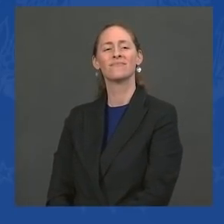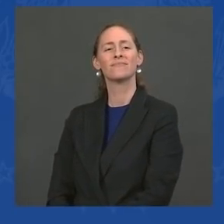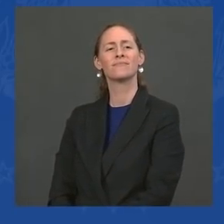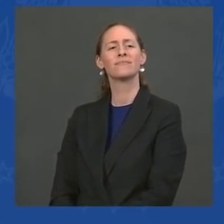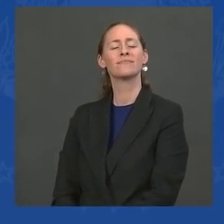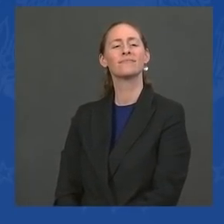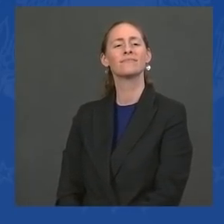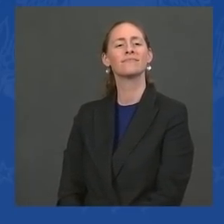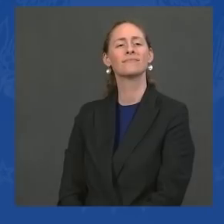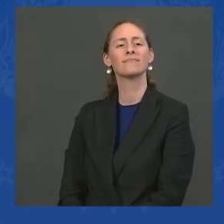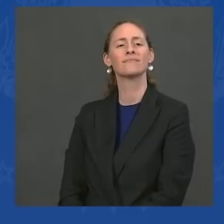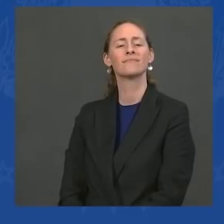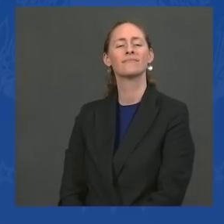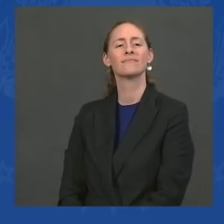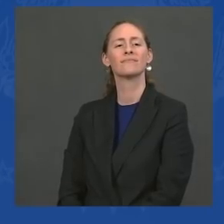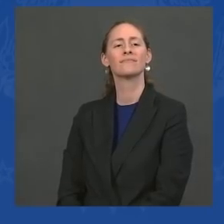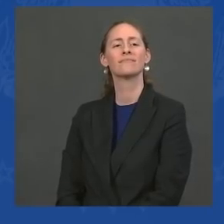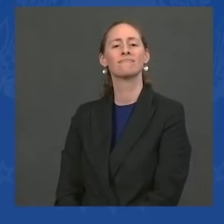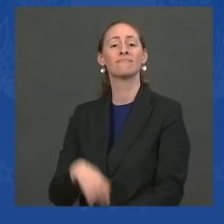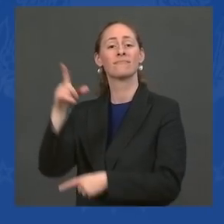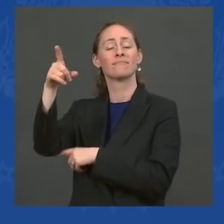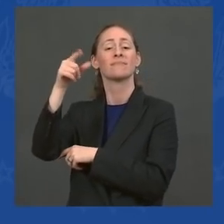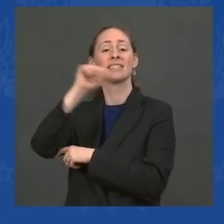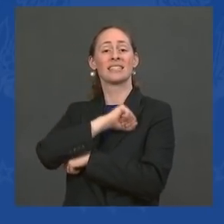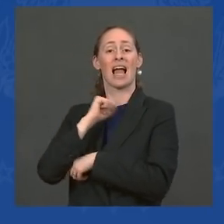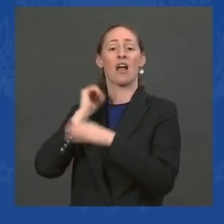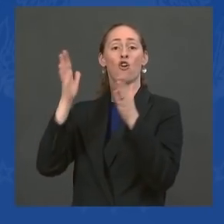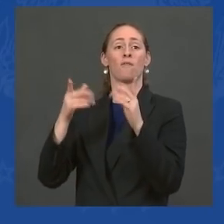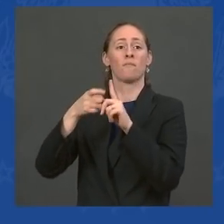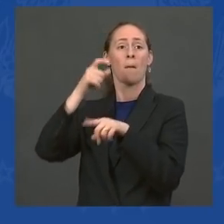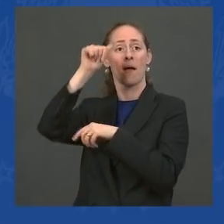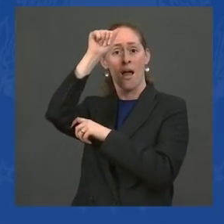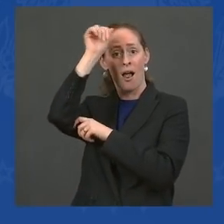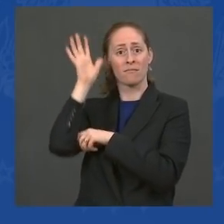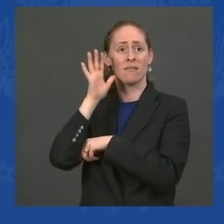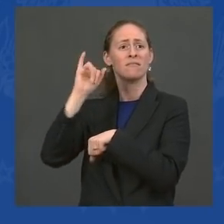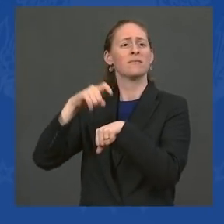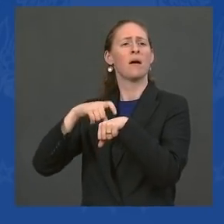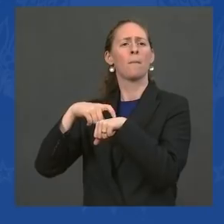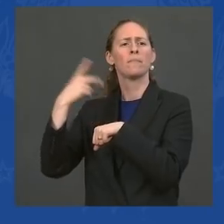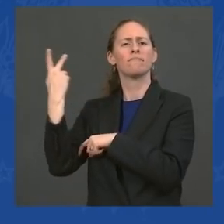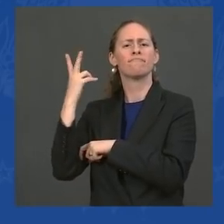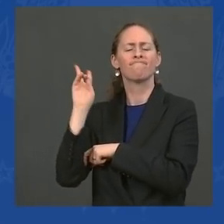I was with him after the oil spill on the North Slope. And we stopped in the Tongass forest,